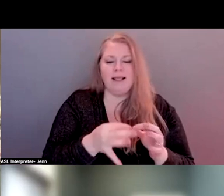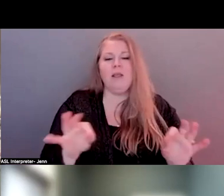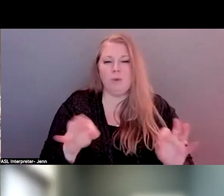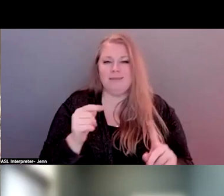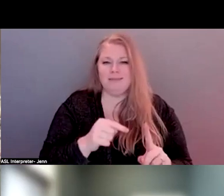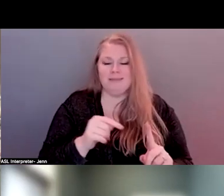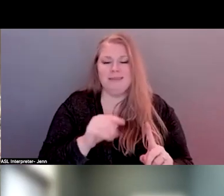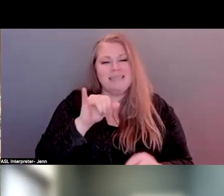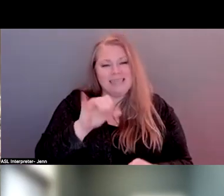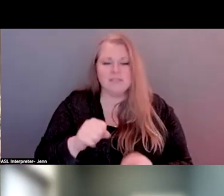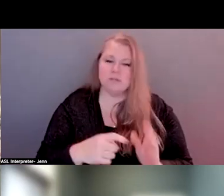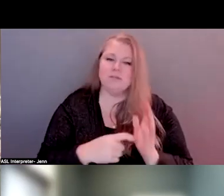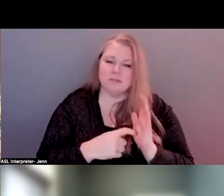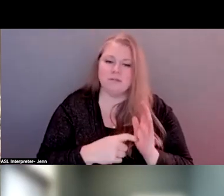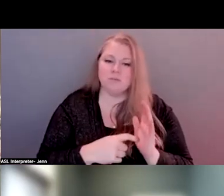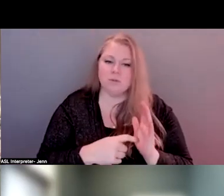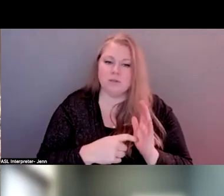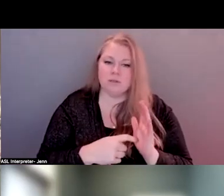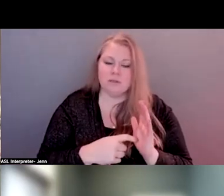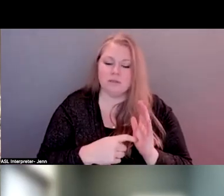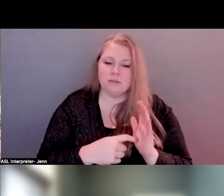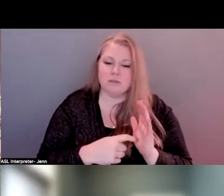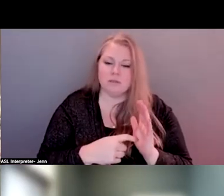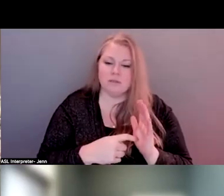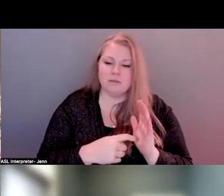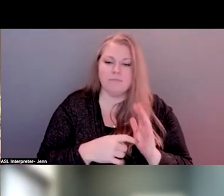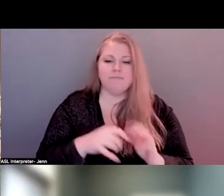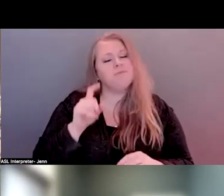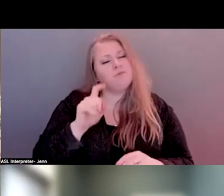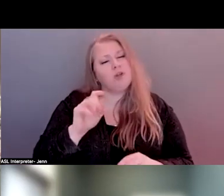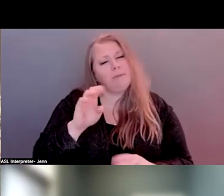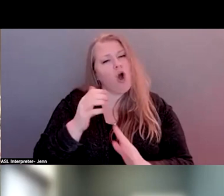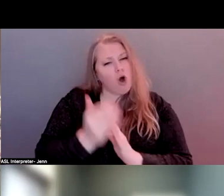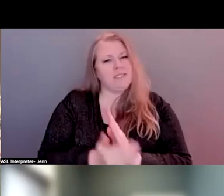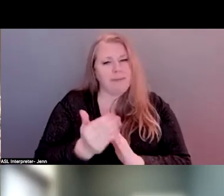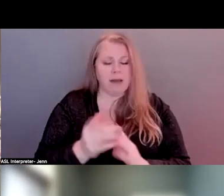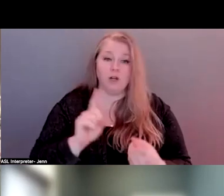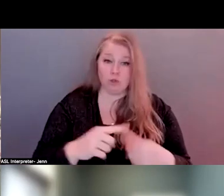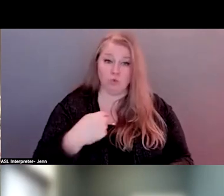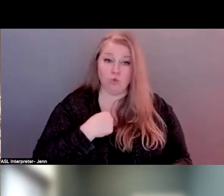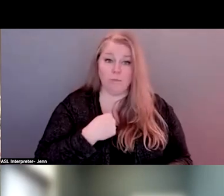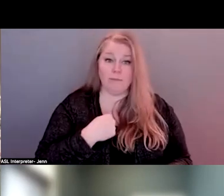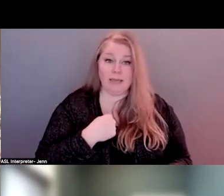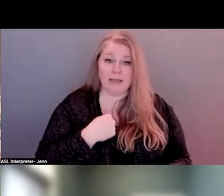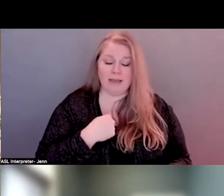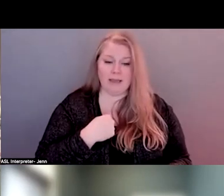It is almost automatic. To me, there is not that amazing thing to be done.